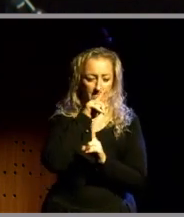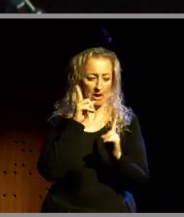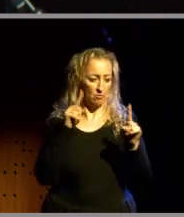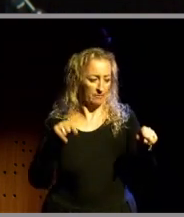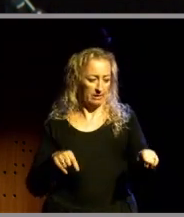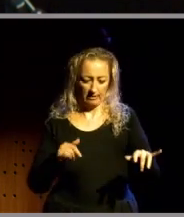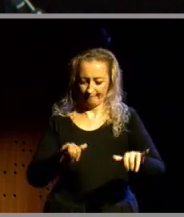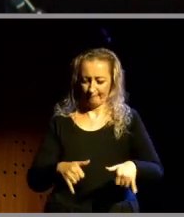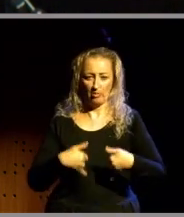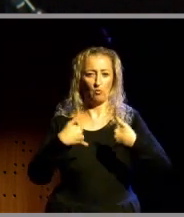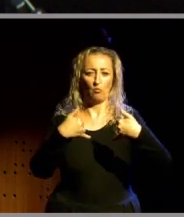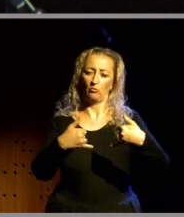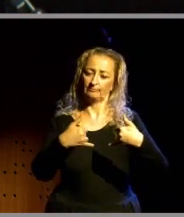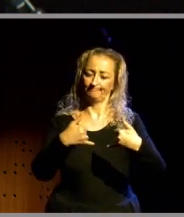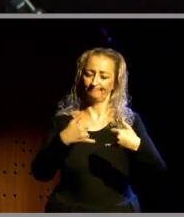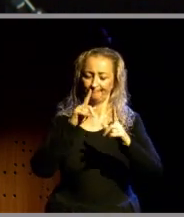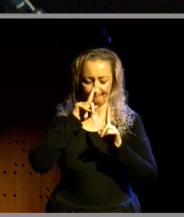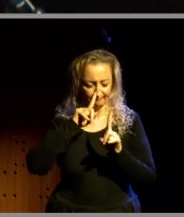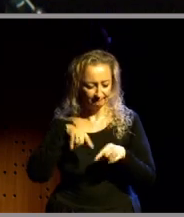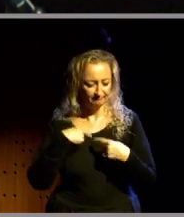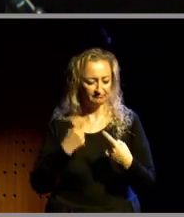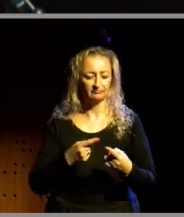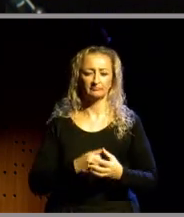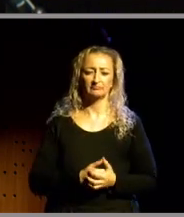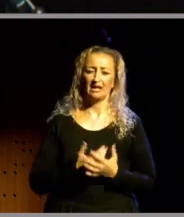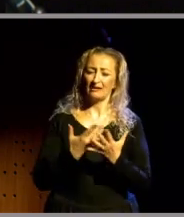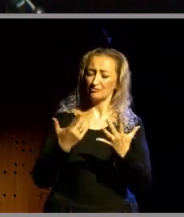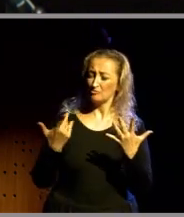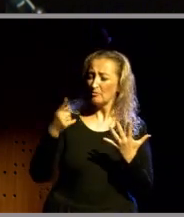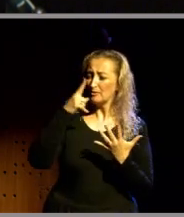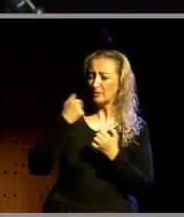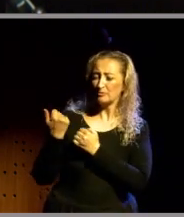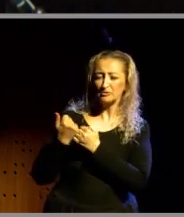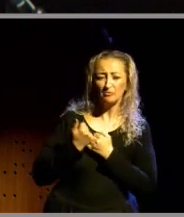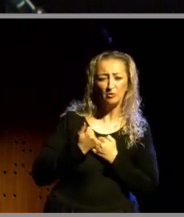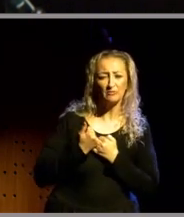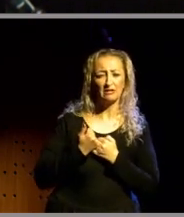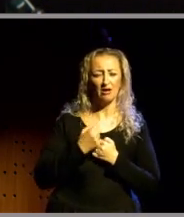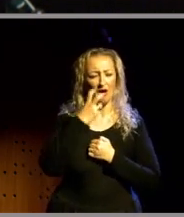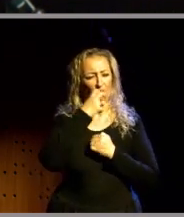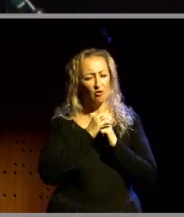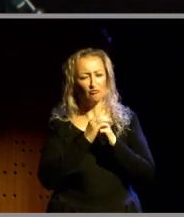many colleagues that I can't list them all. My old friend Bill Hudson would